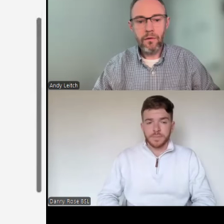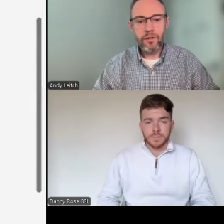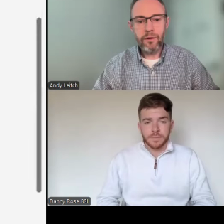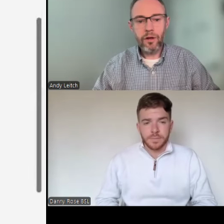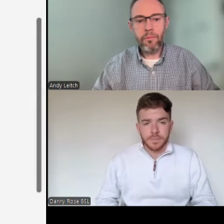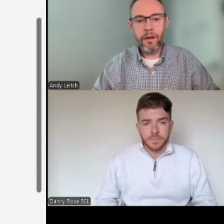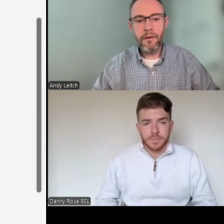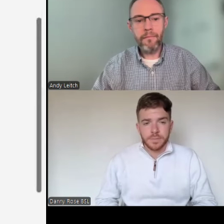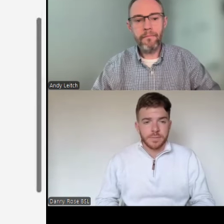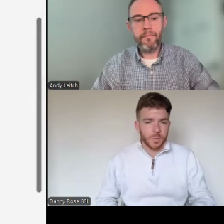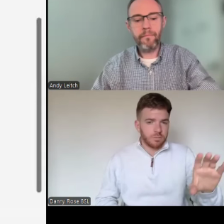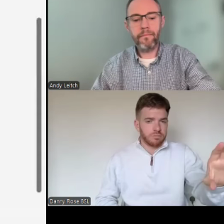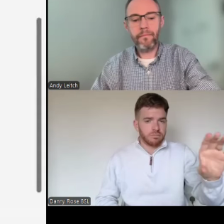which I'm going to copy